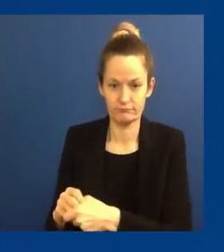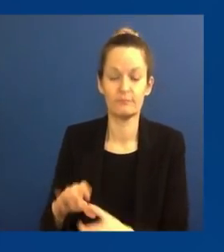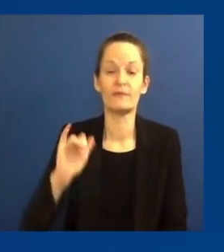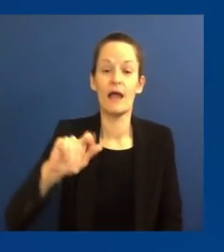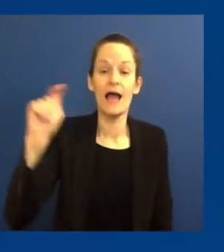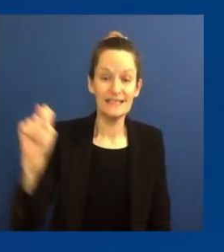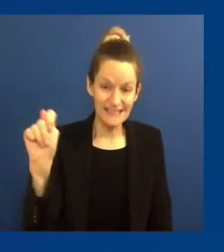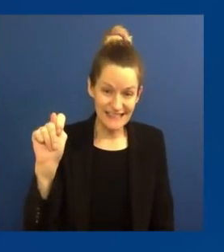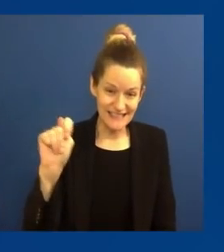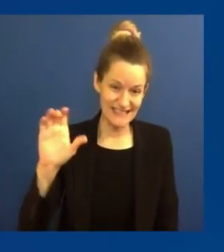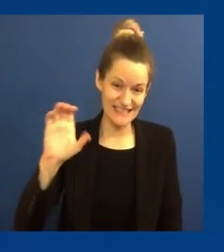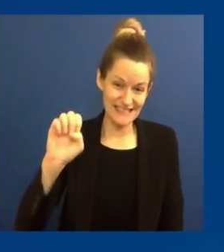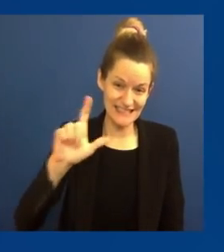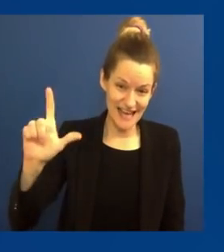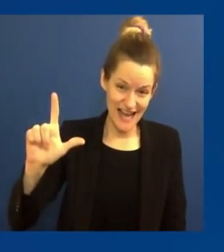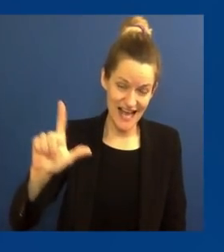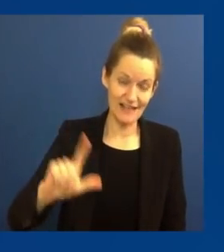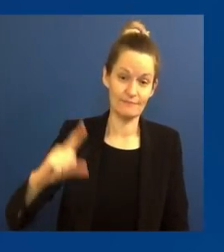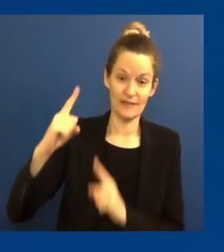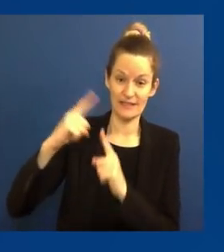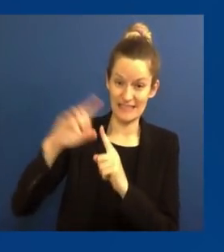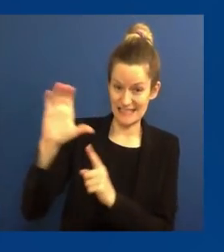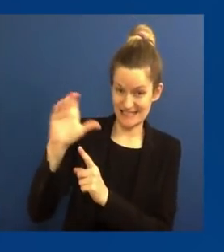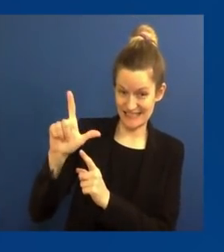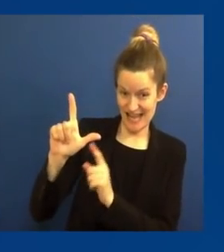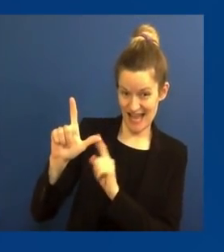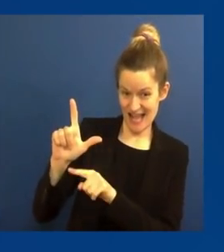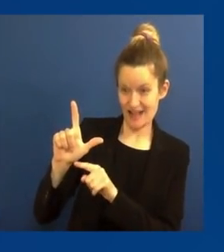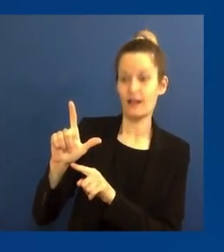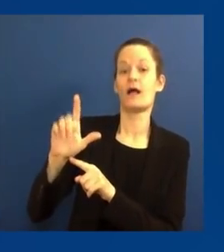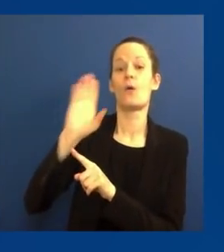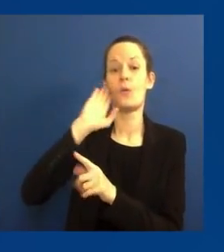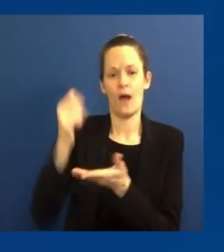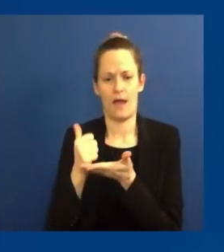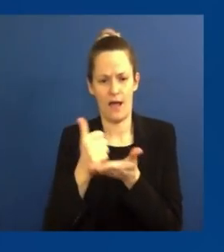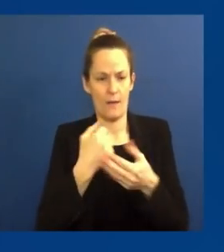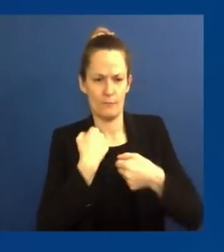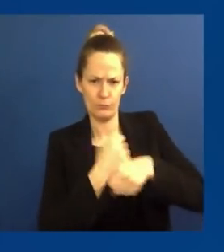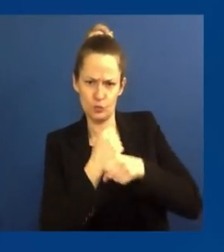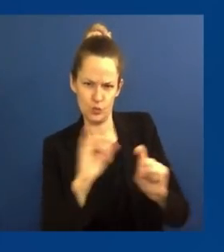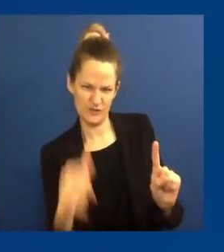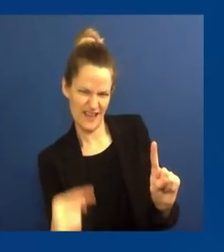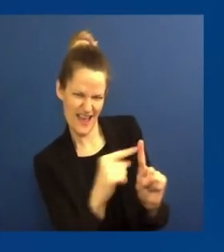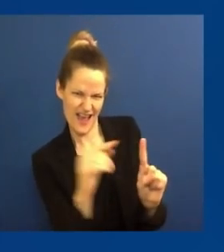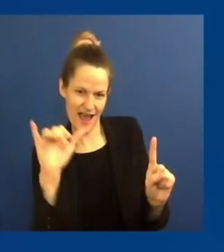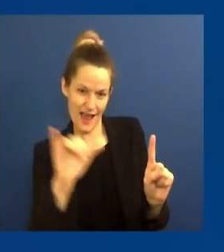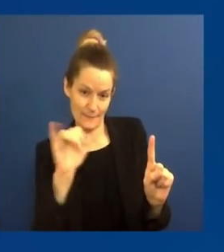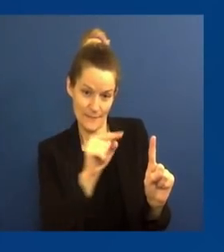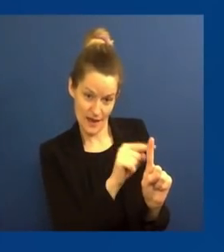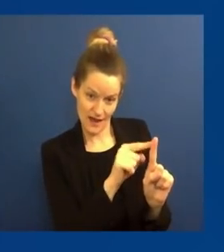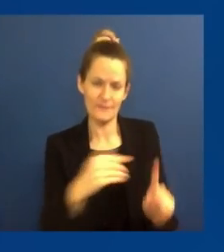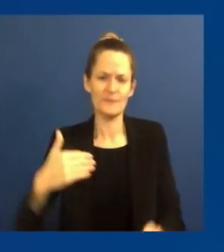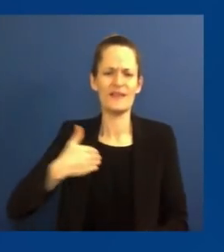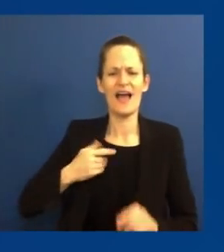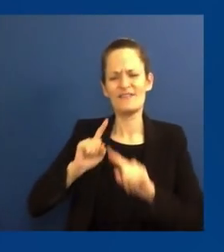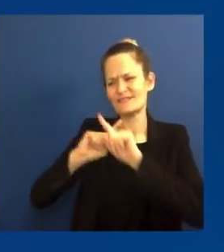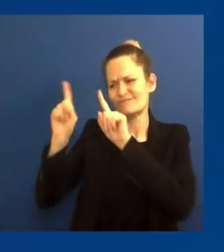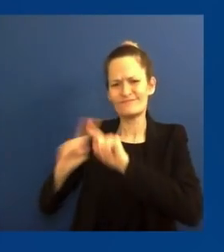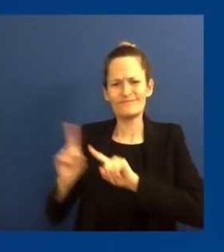both direct function and memory function. So now I want to describe some of the terminology that you probably are hearing about